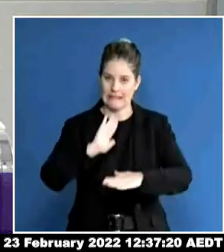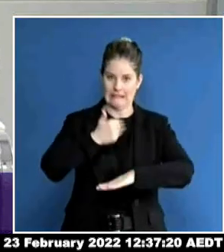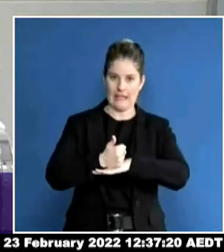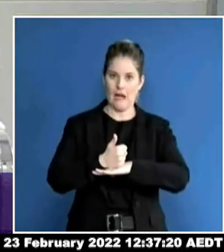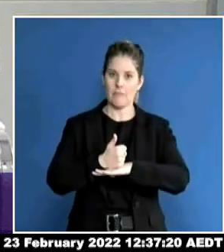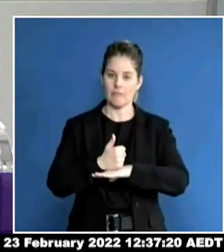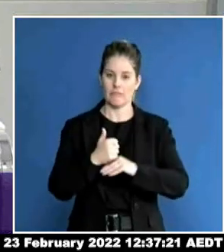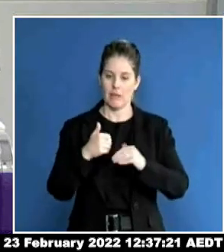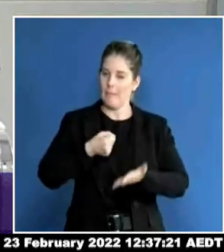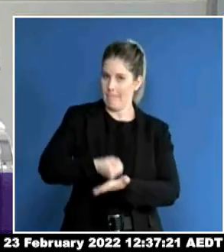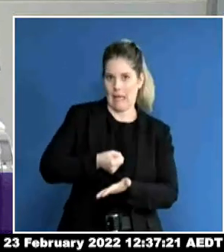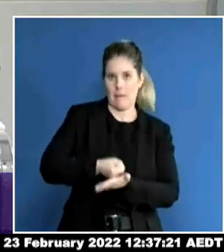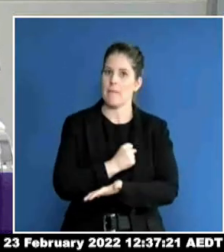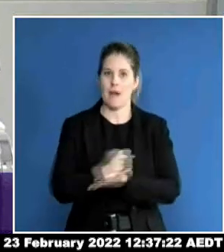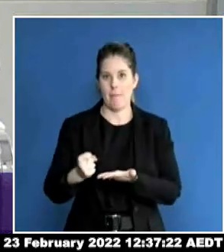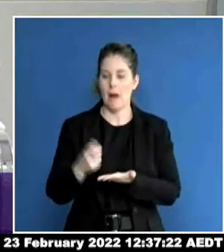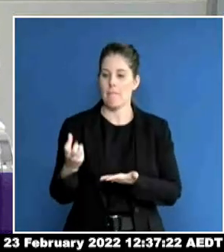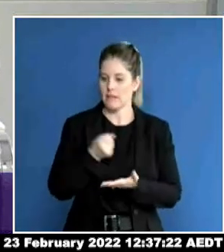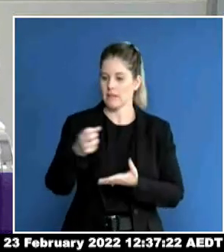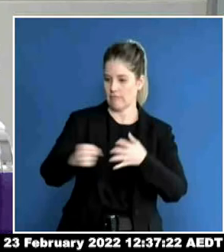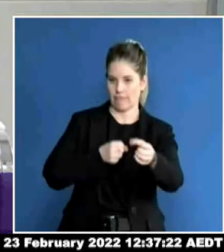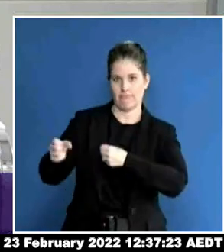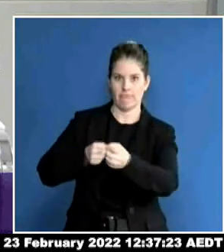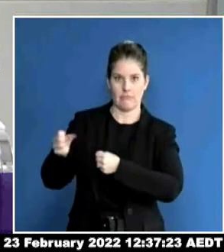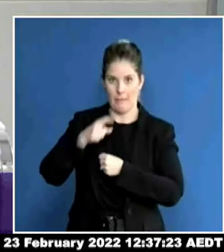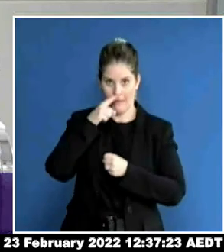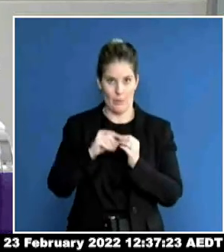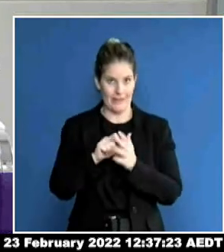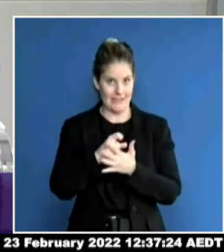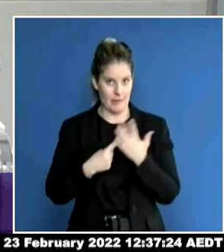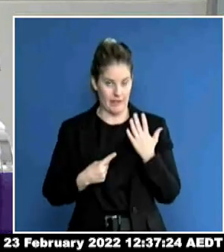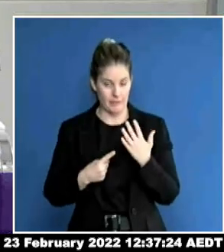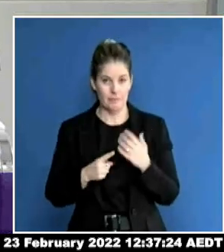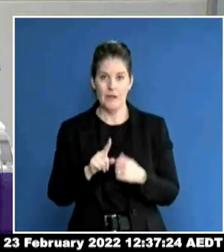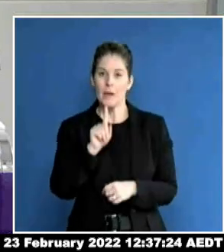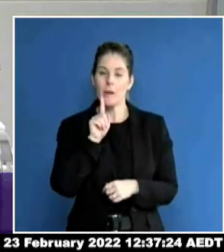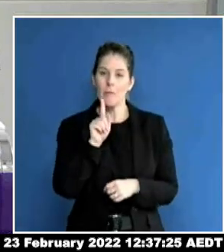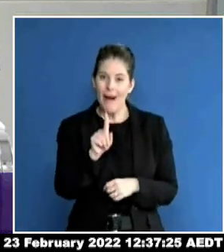But then, yes, the meaningful side is that those disabled people who enter DES's feel